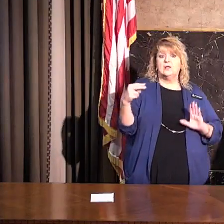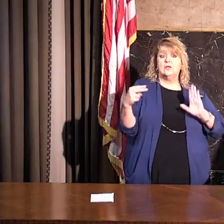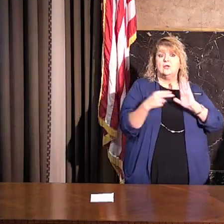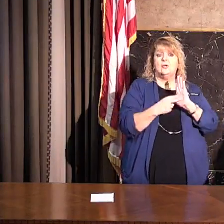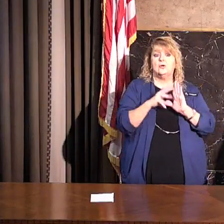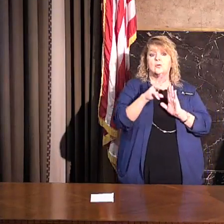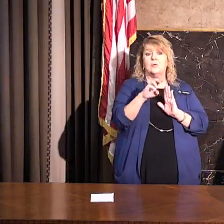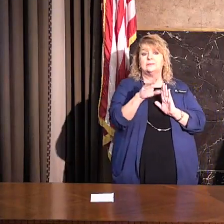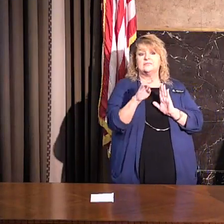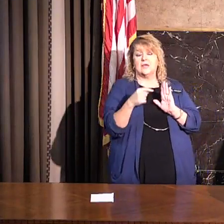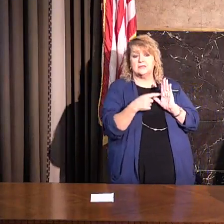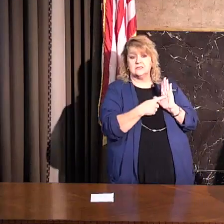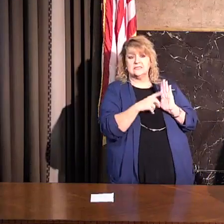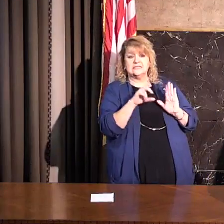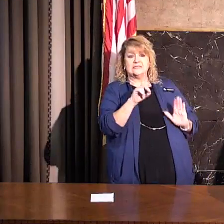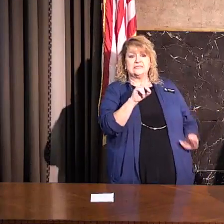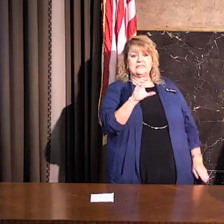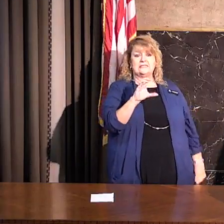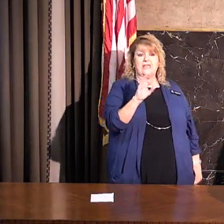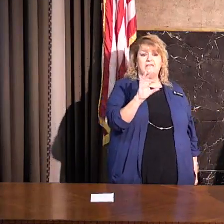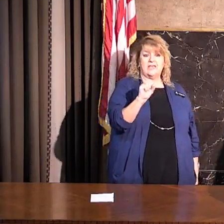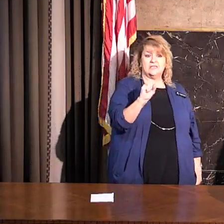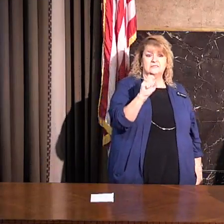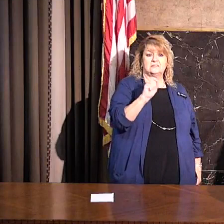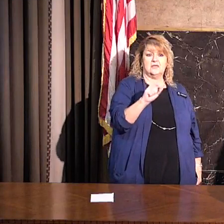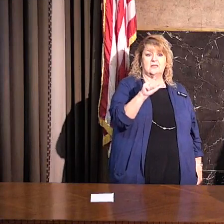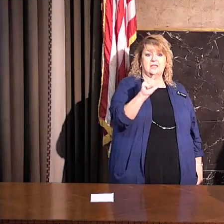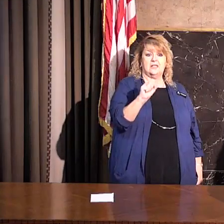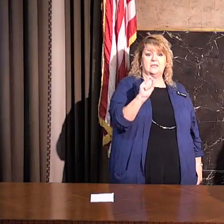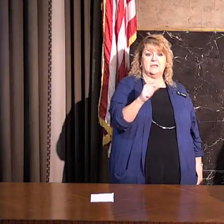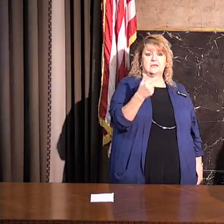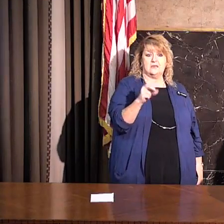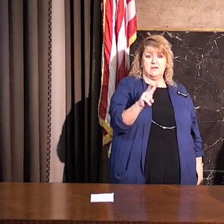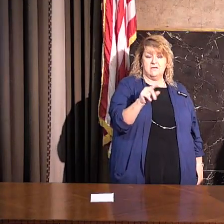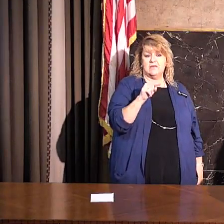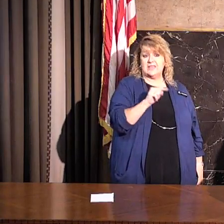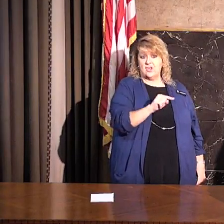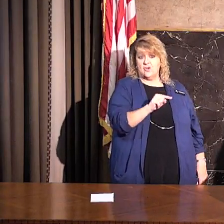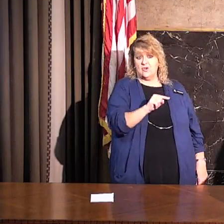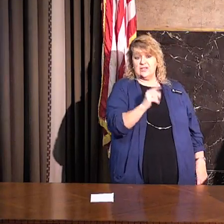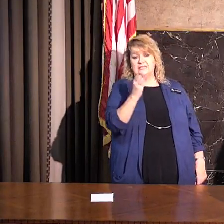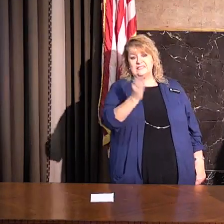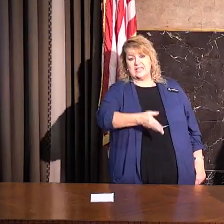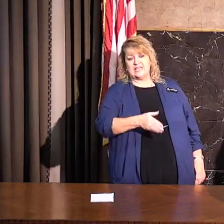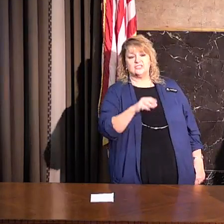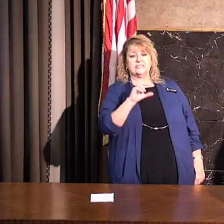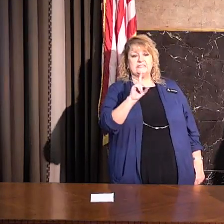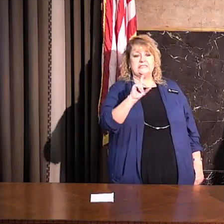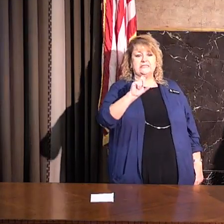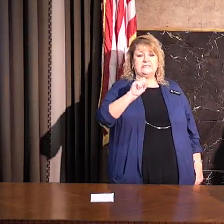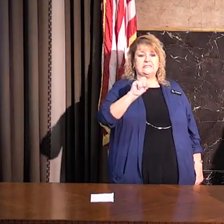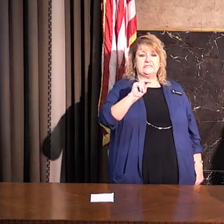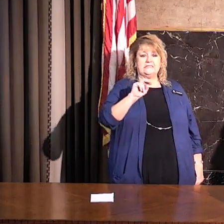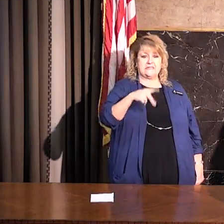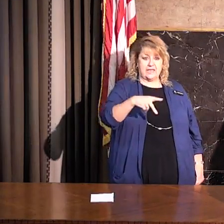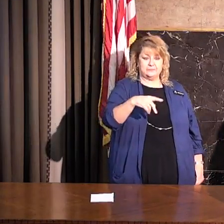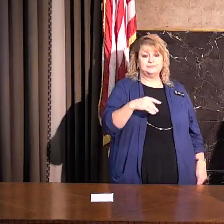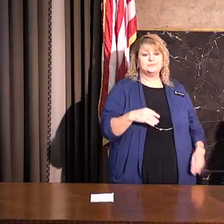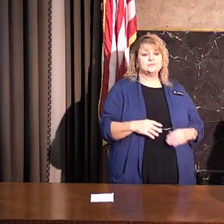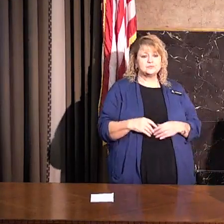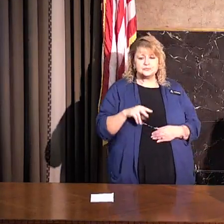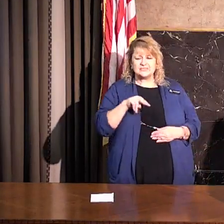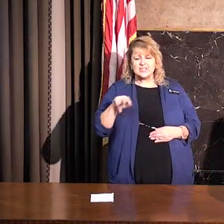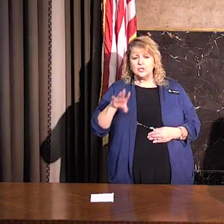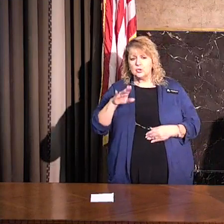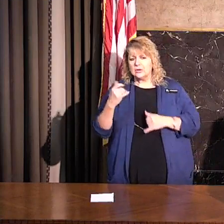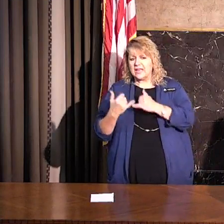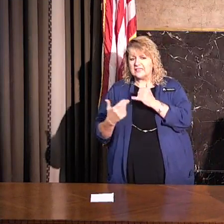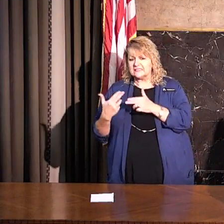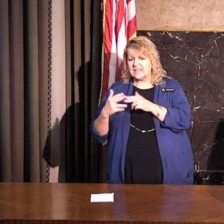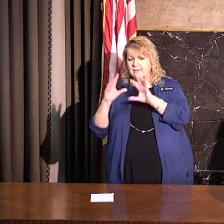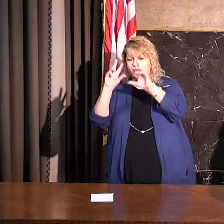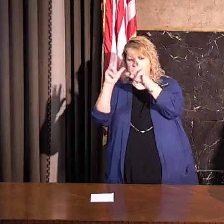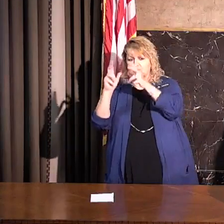to the website at DCFS.LA.gov